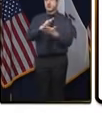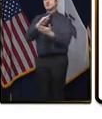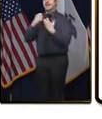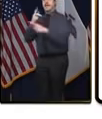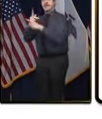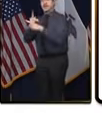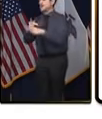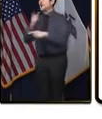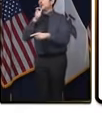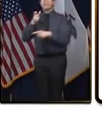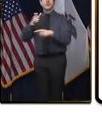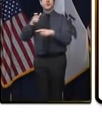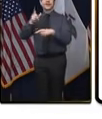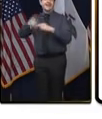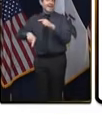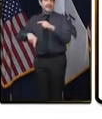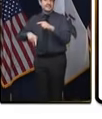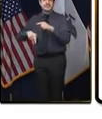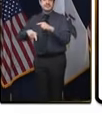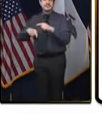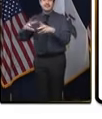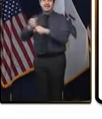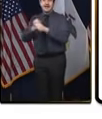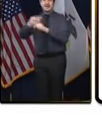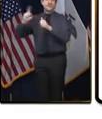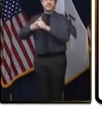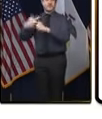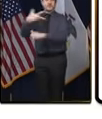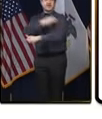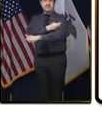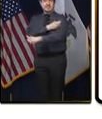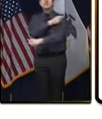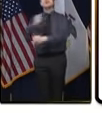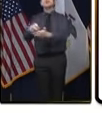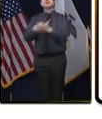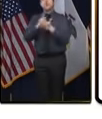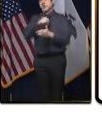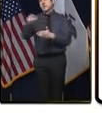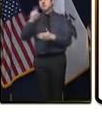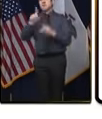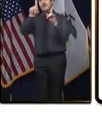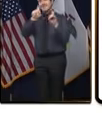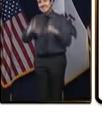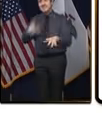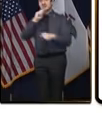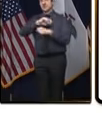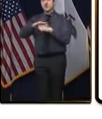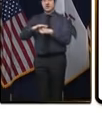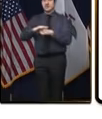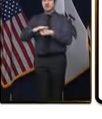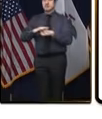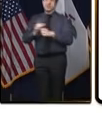these settings who are unable or unwilling to receive their